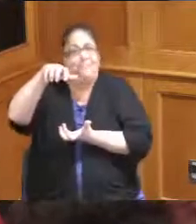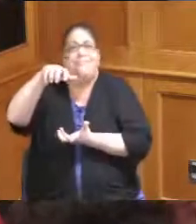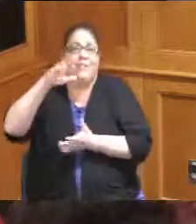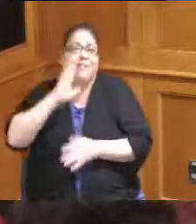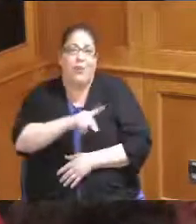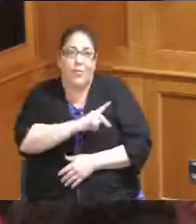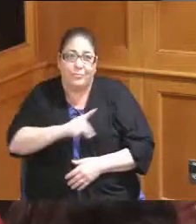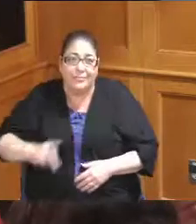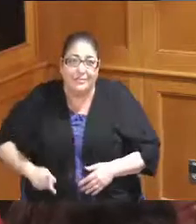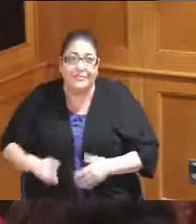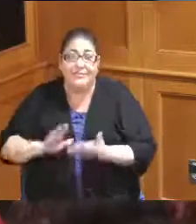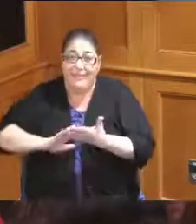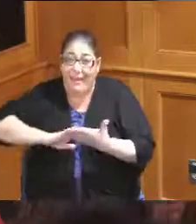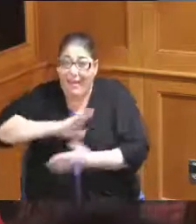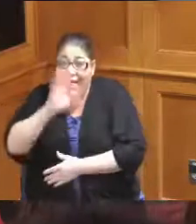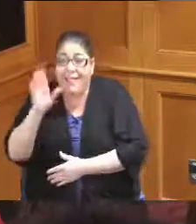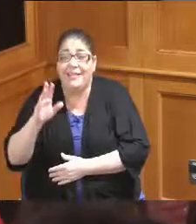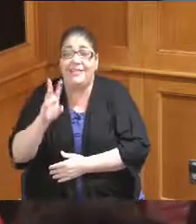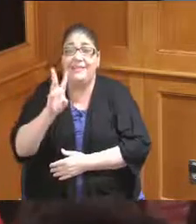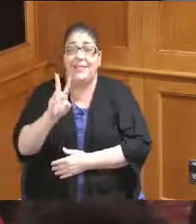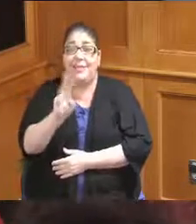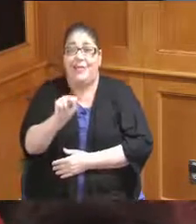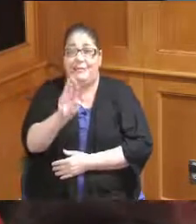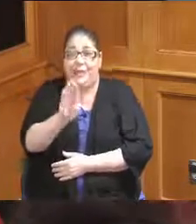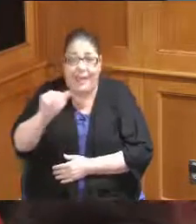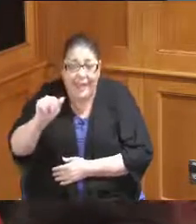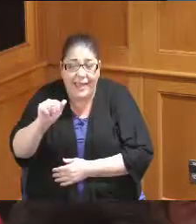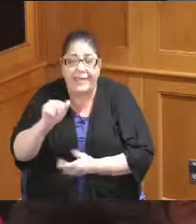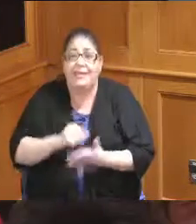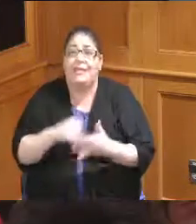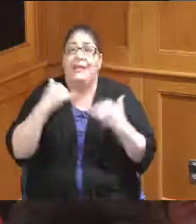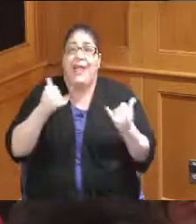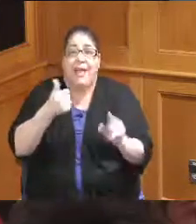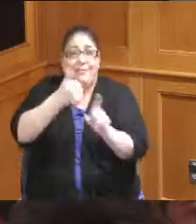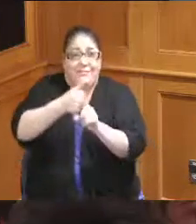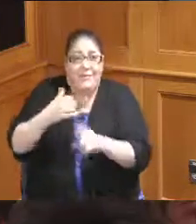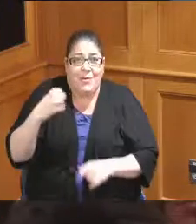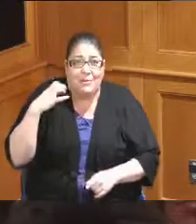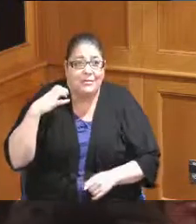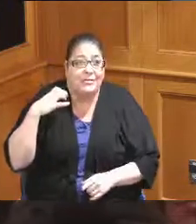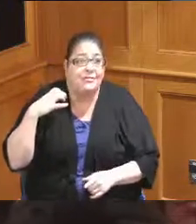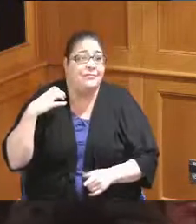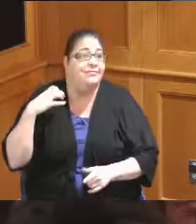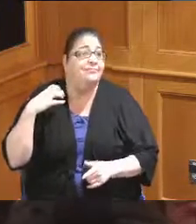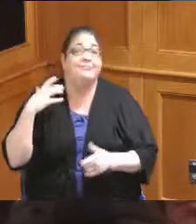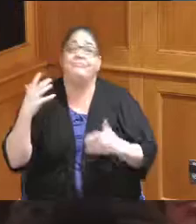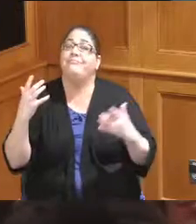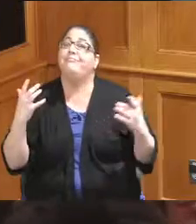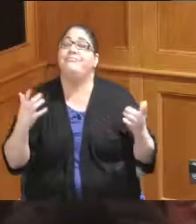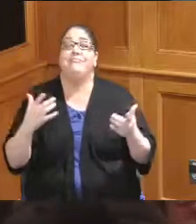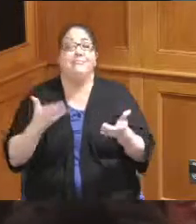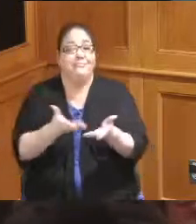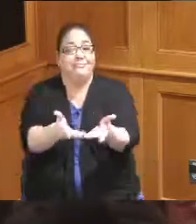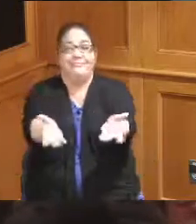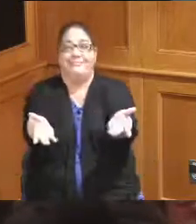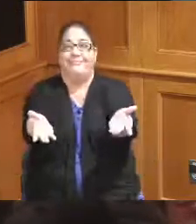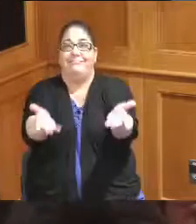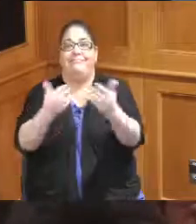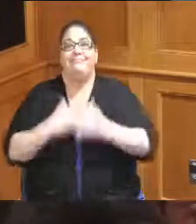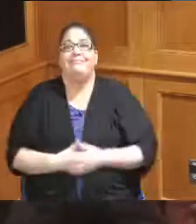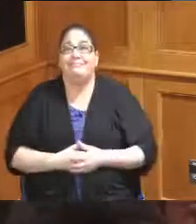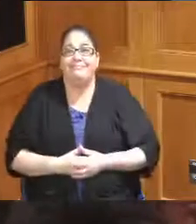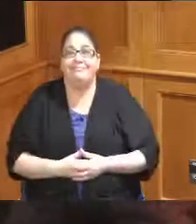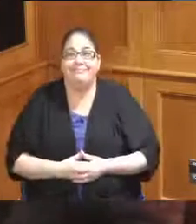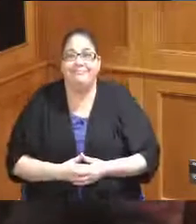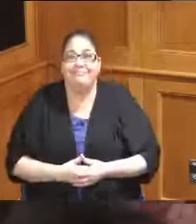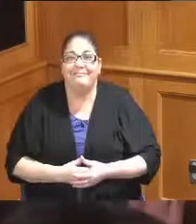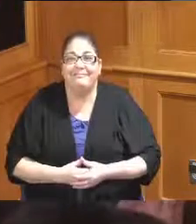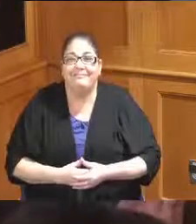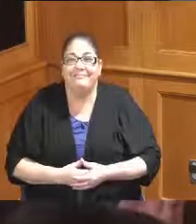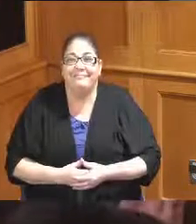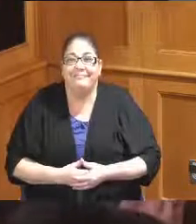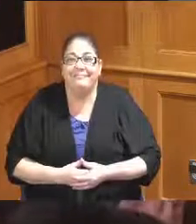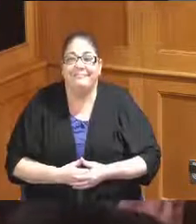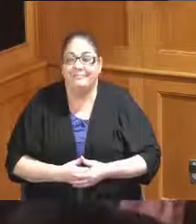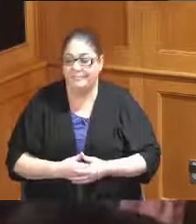to college to the WNBA to now coaching the floor is yours wow firstly I want to say thank